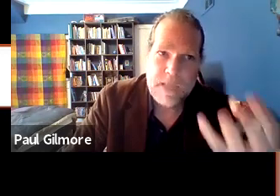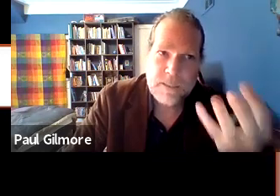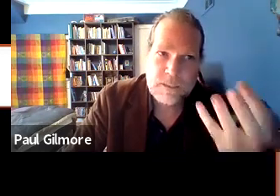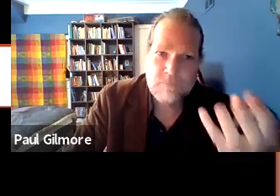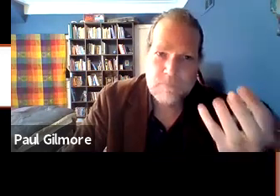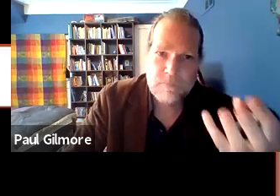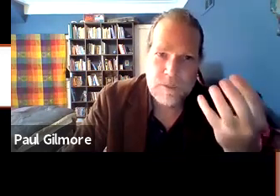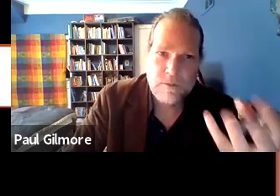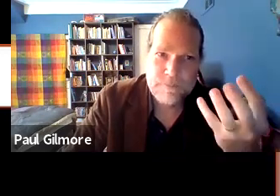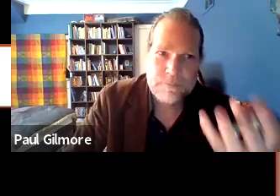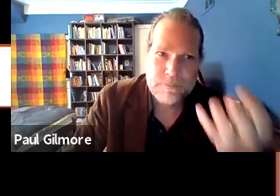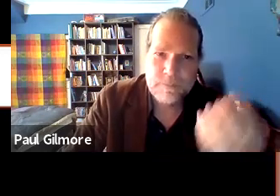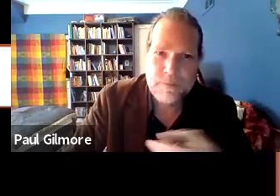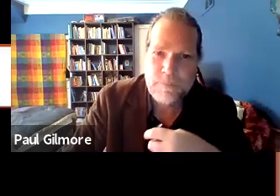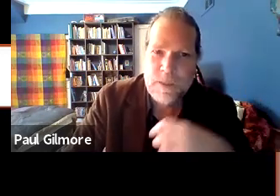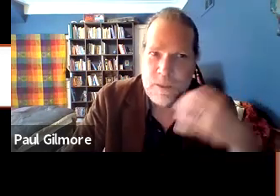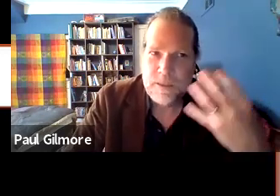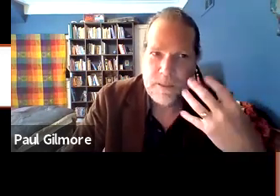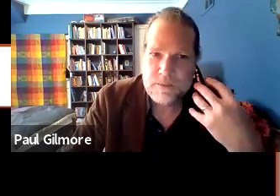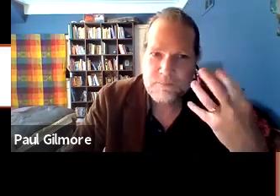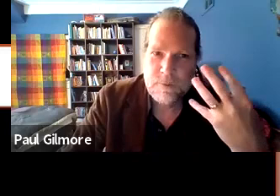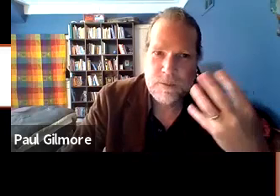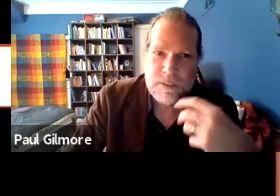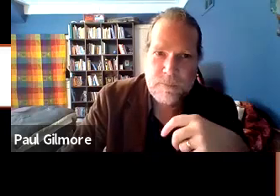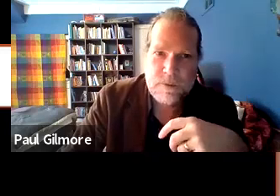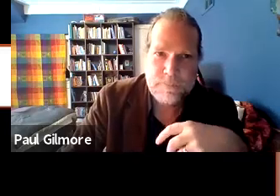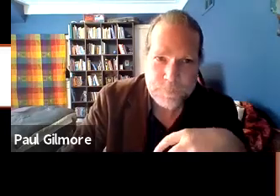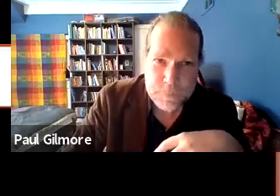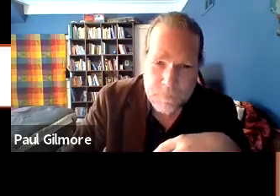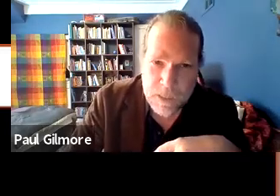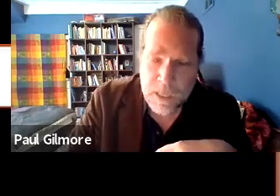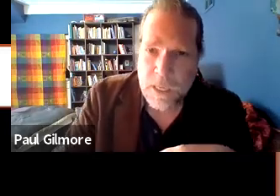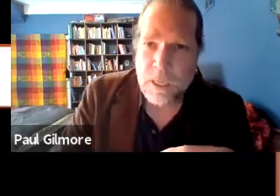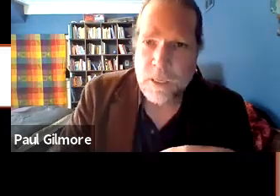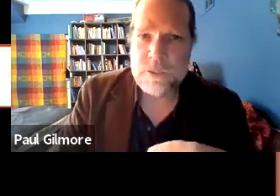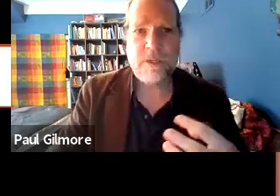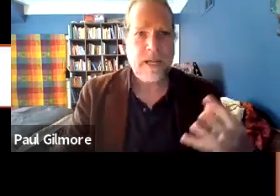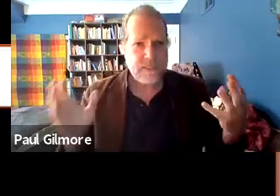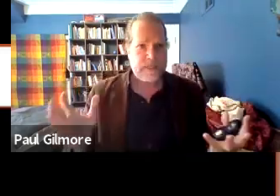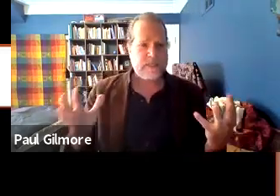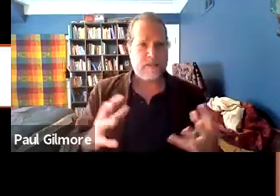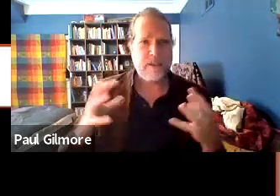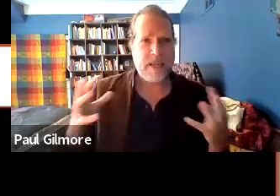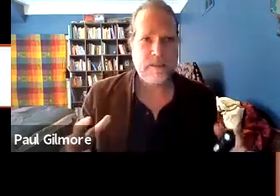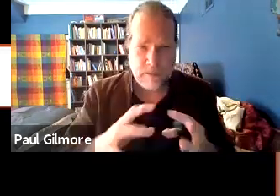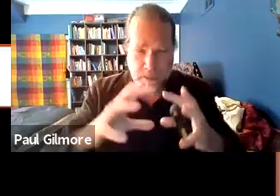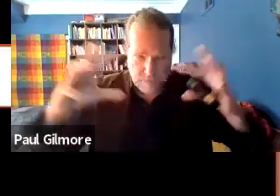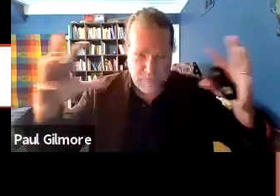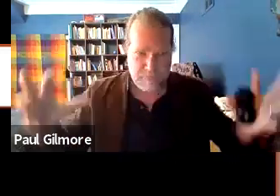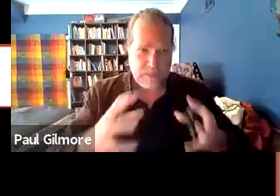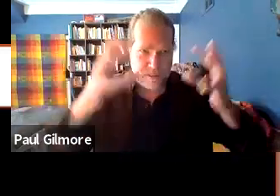That's, you know, that's really something. So the United States, I think, has let me begin